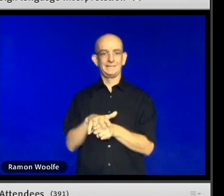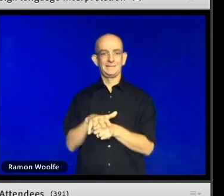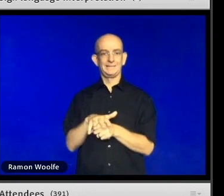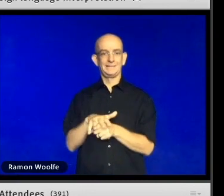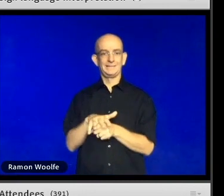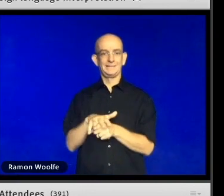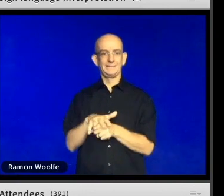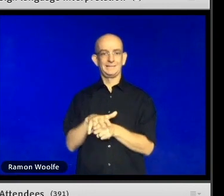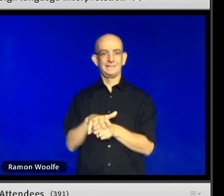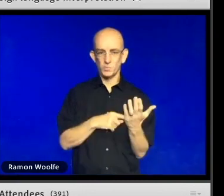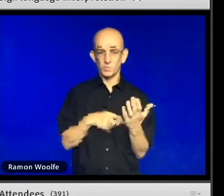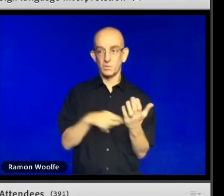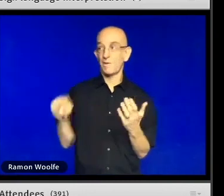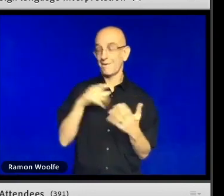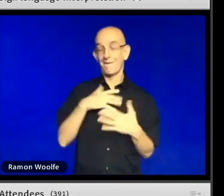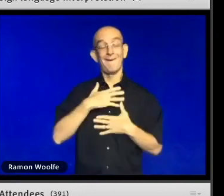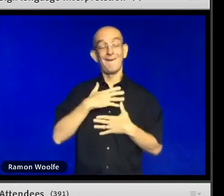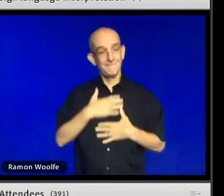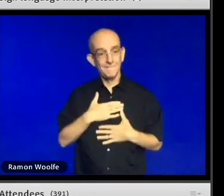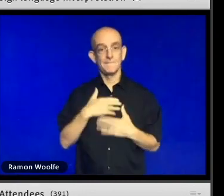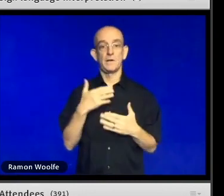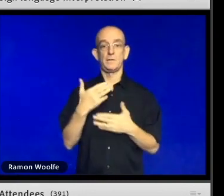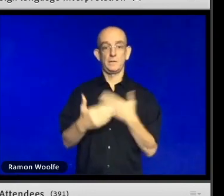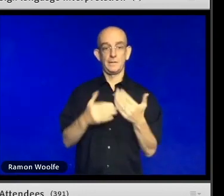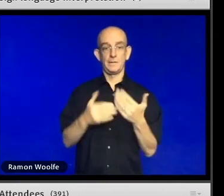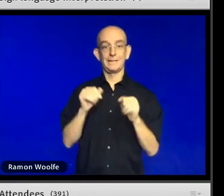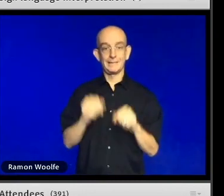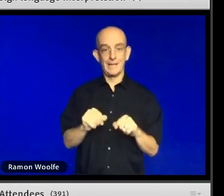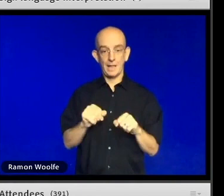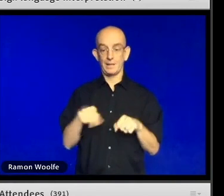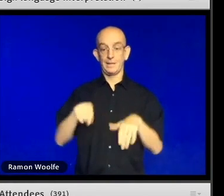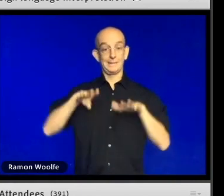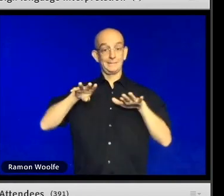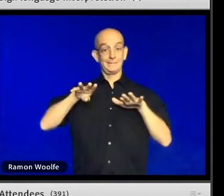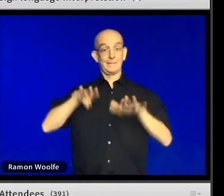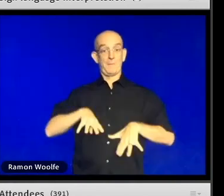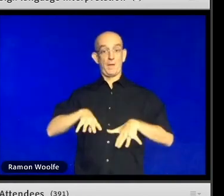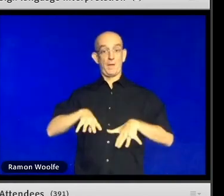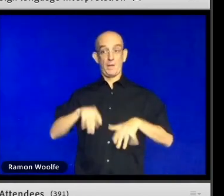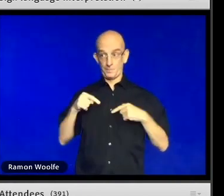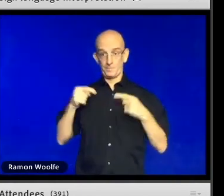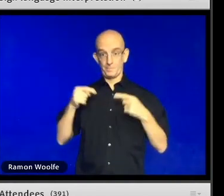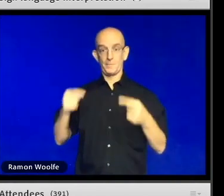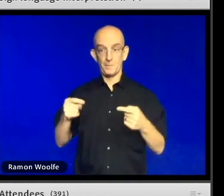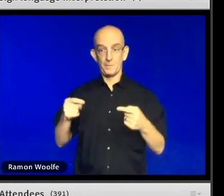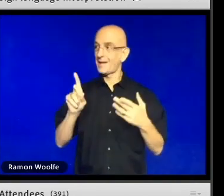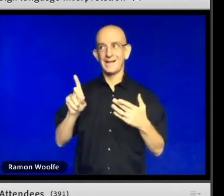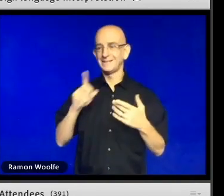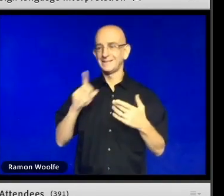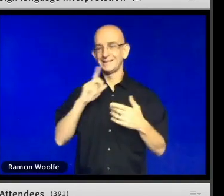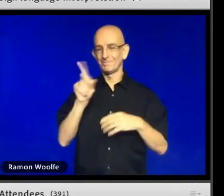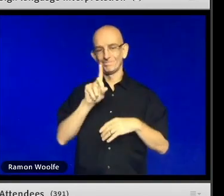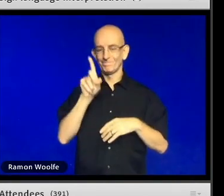our initial assessment, we decided to bring these people on board as well. So we came ‑‑